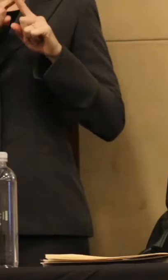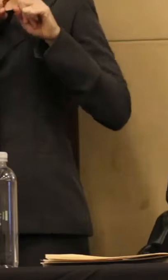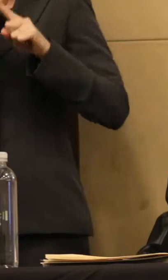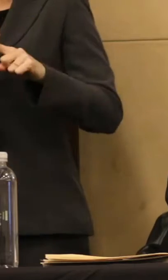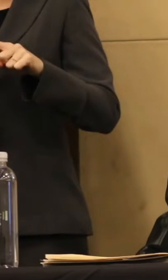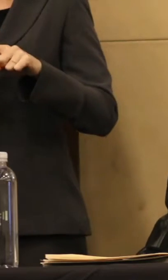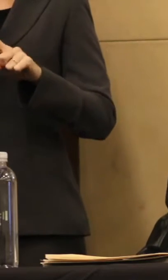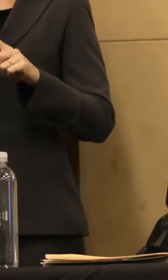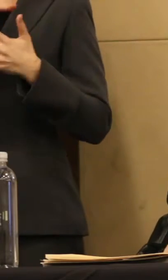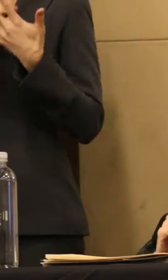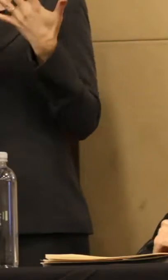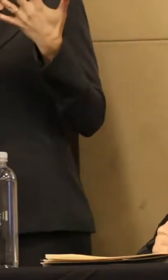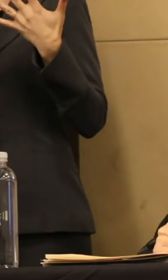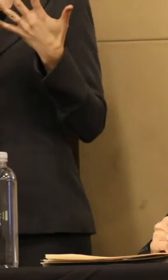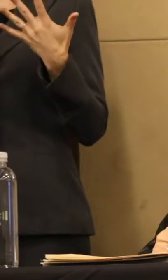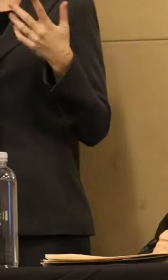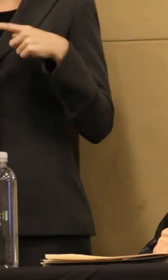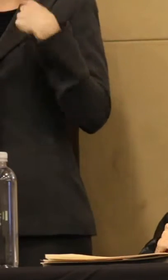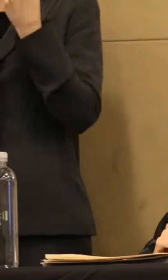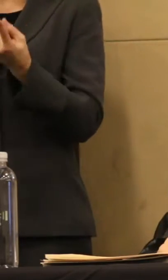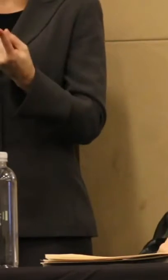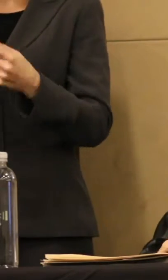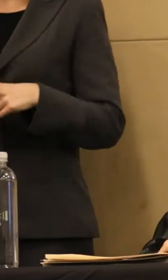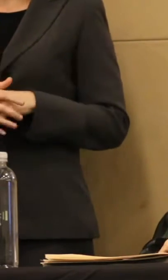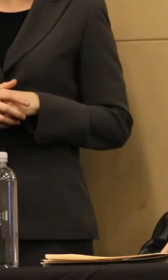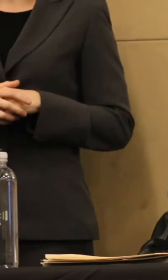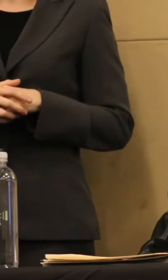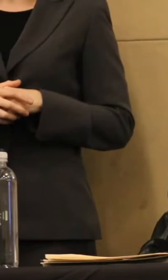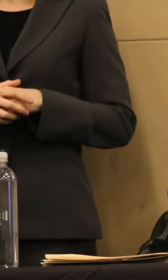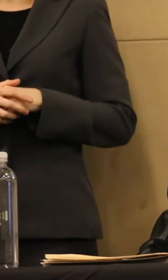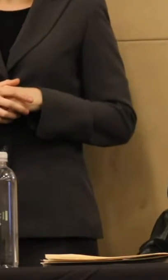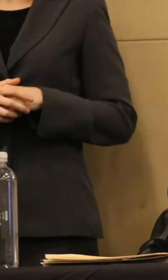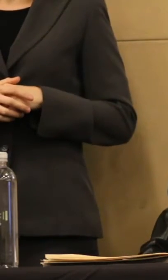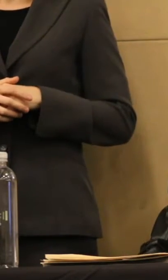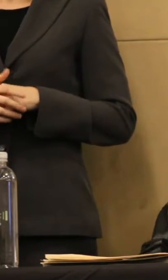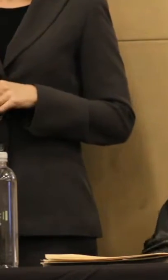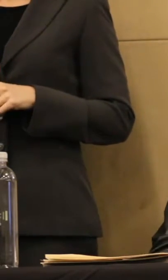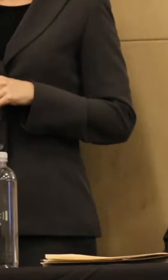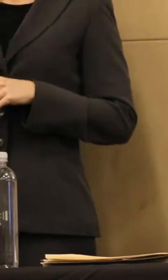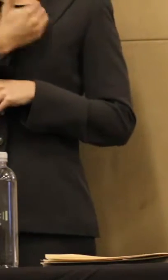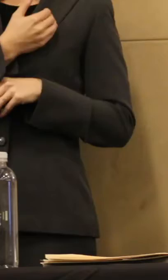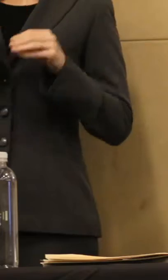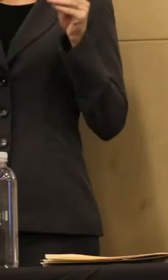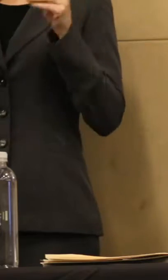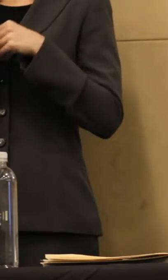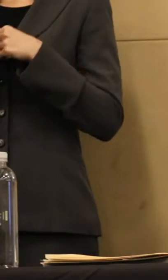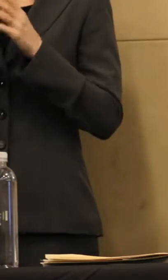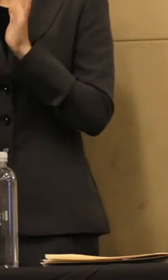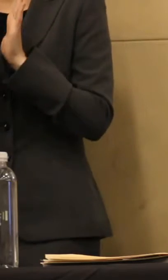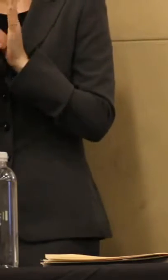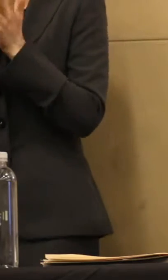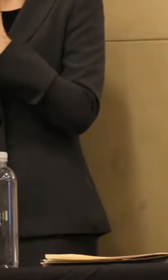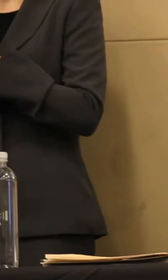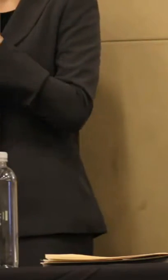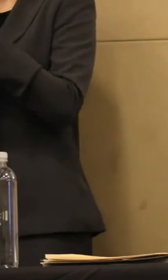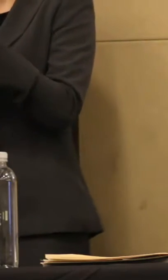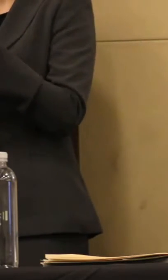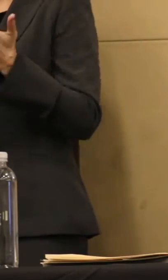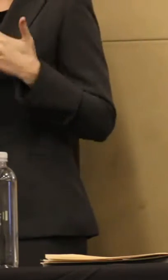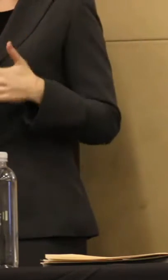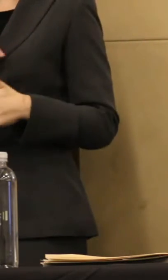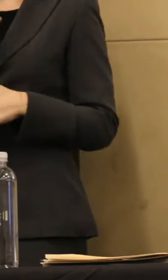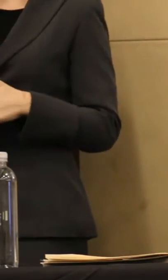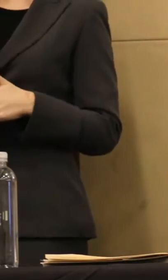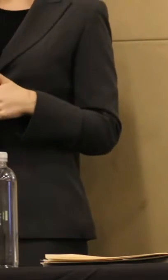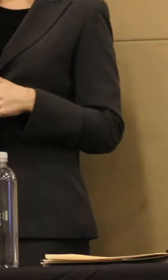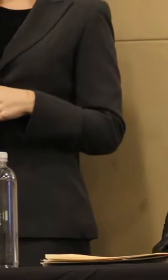And our office also, again, through contract hire subject matter experts to work with states